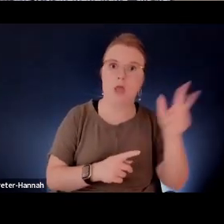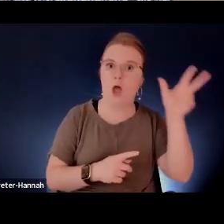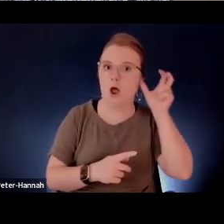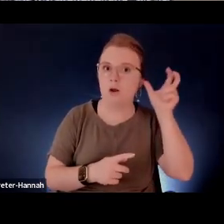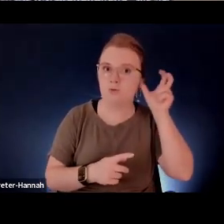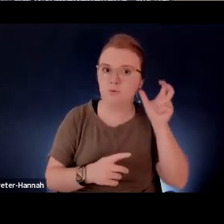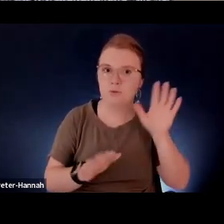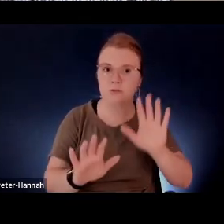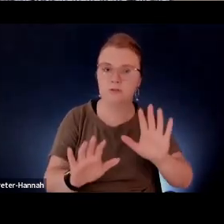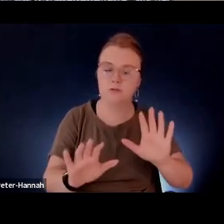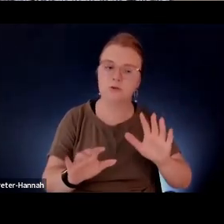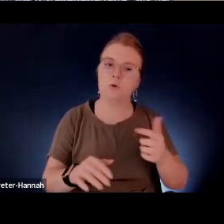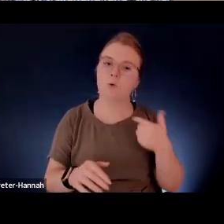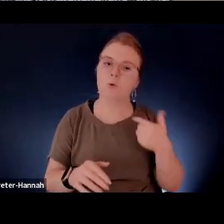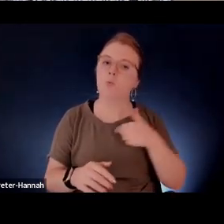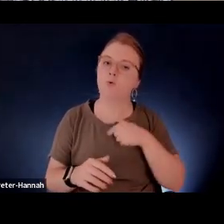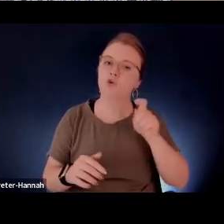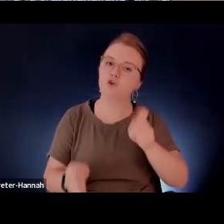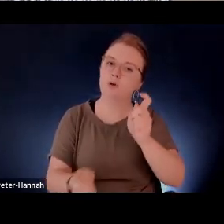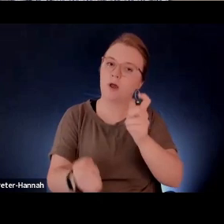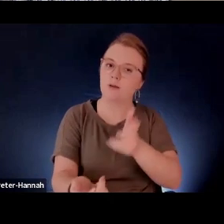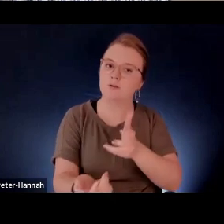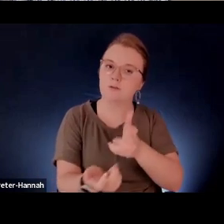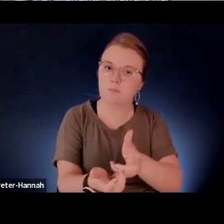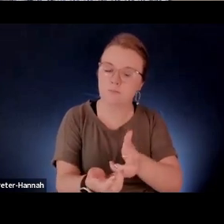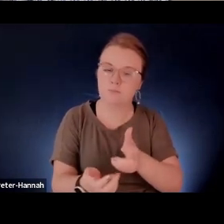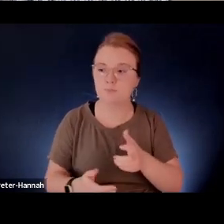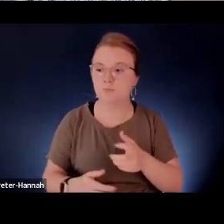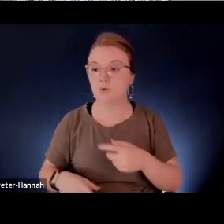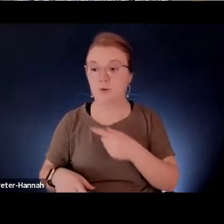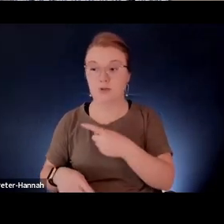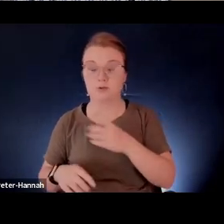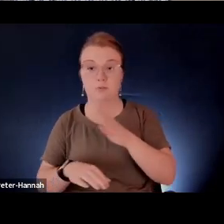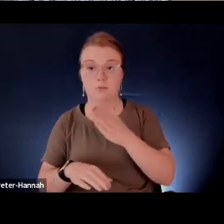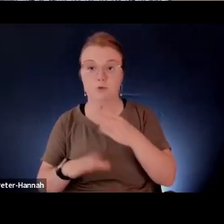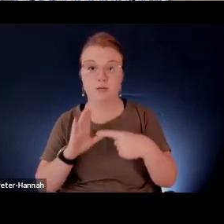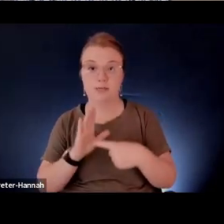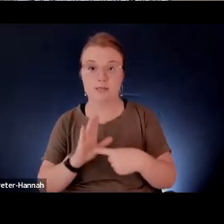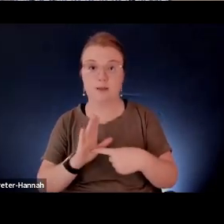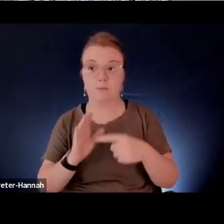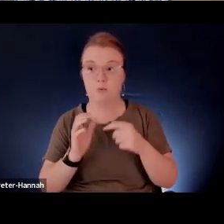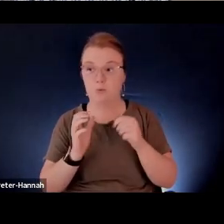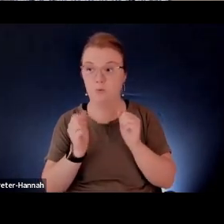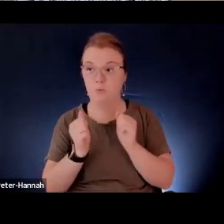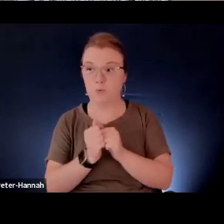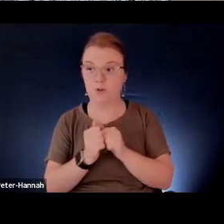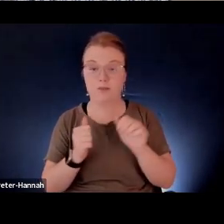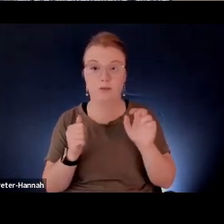and that we should customize it. So, here's a music example of just notation. Notice that it's the same notation